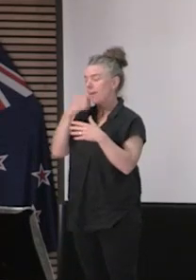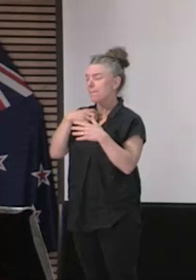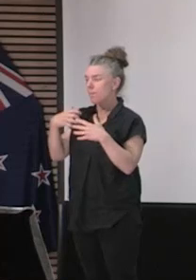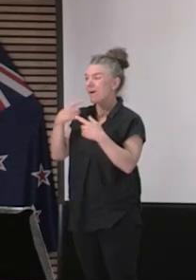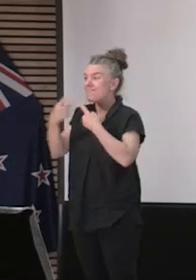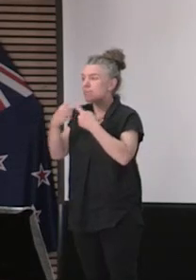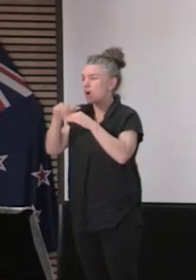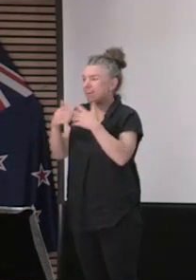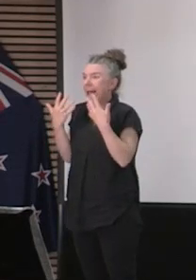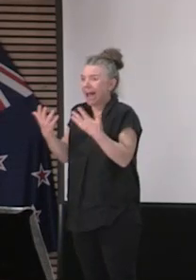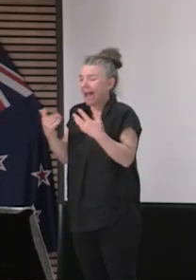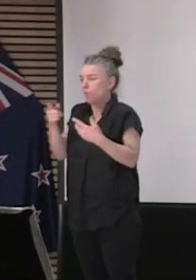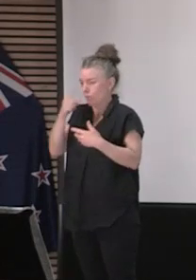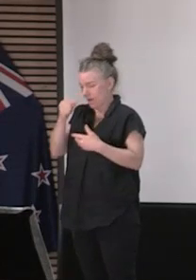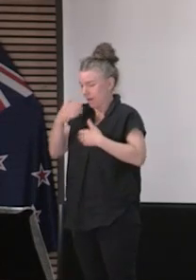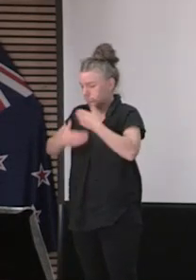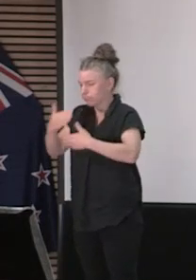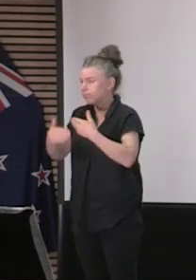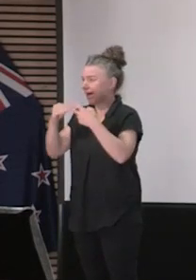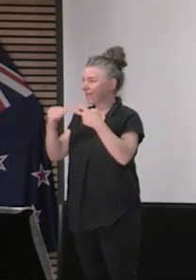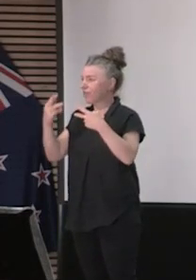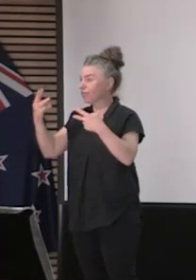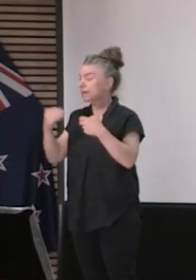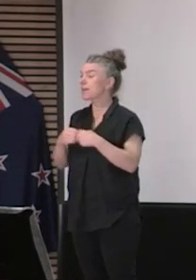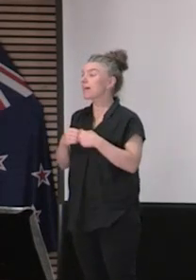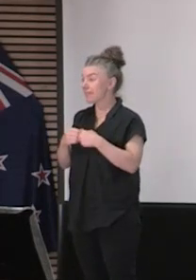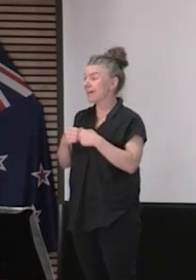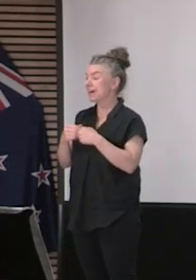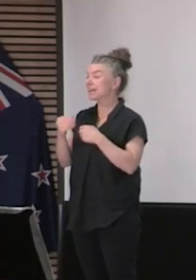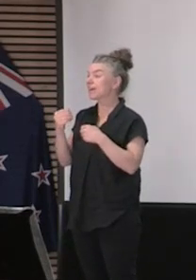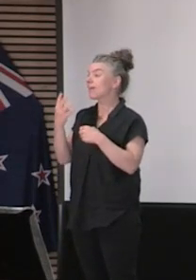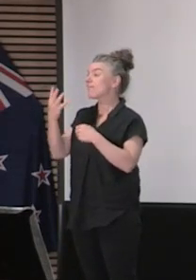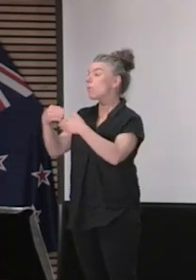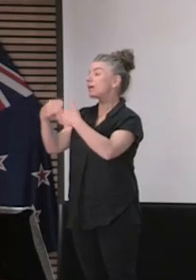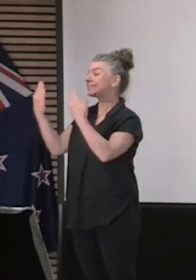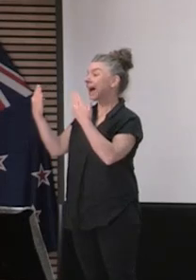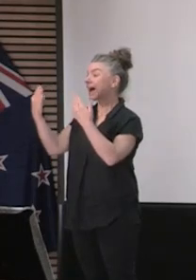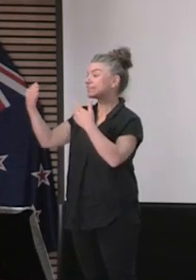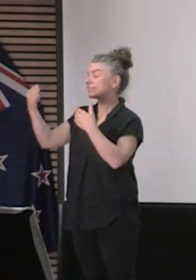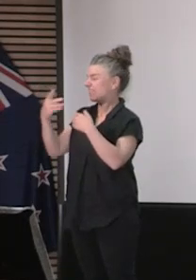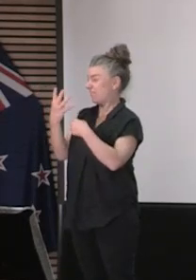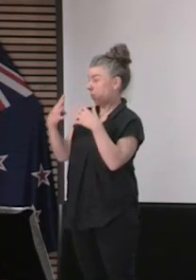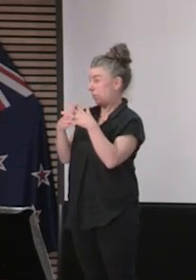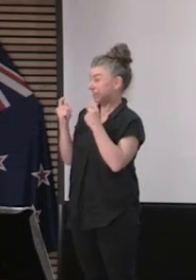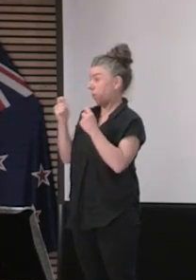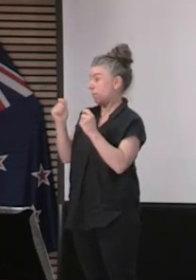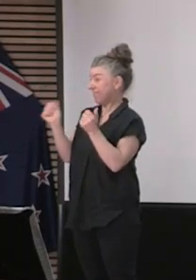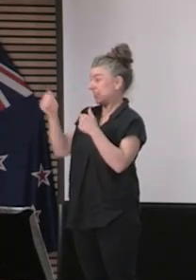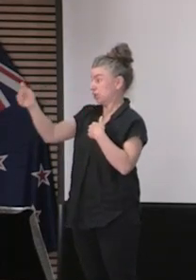And then, two days out from when we aredue to come to the end of thefour weeks, we'll be lettingpeople know whether we aremoving out or not.